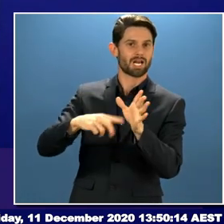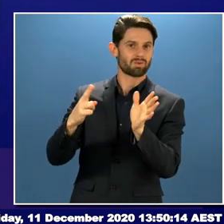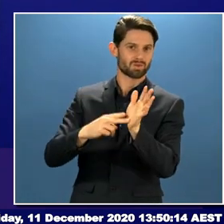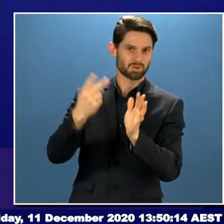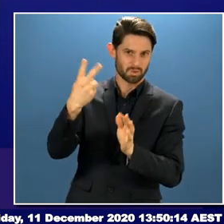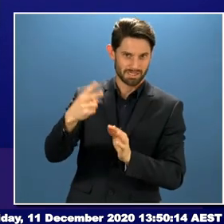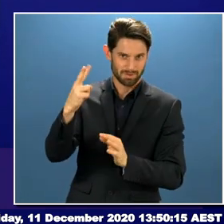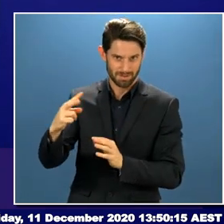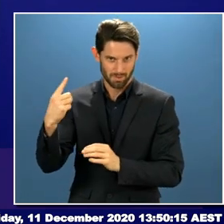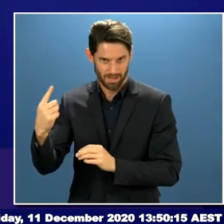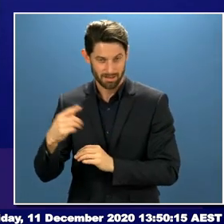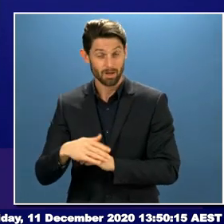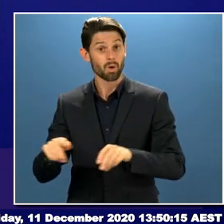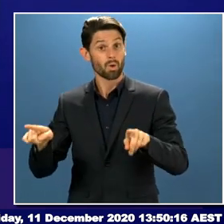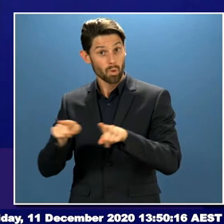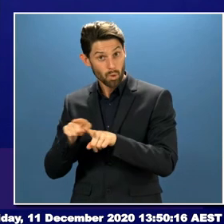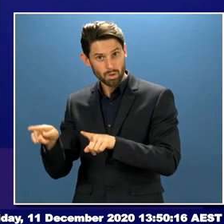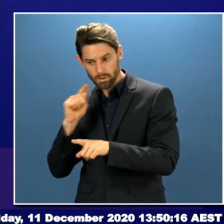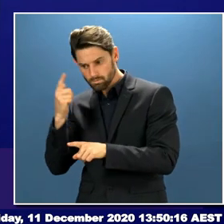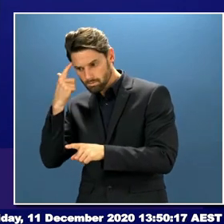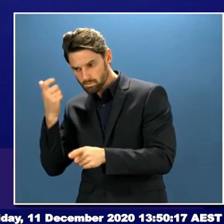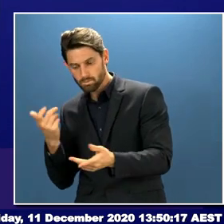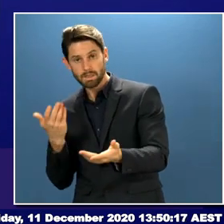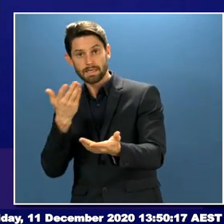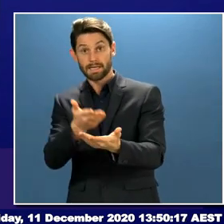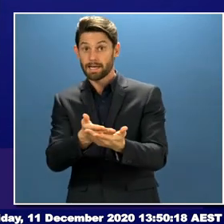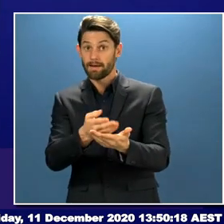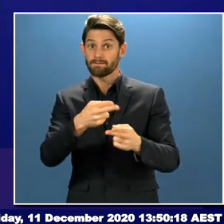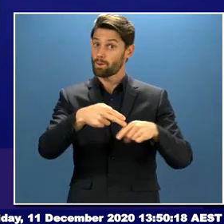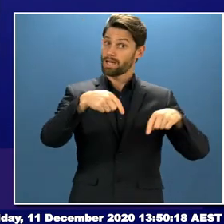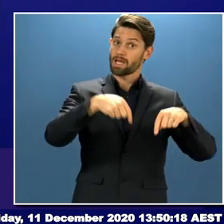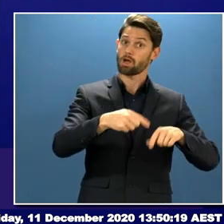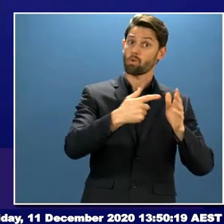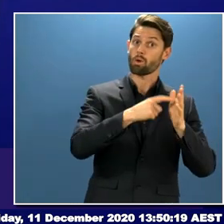and (b) a proposed scope for the Royal Commission's further inquiry into the